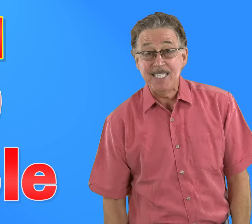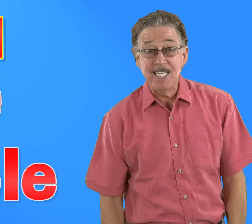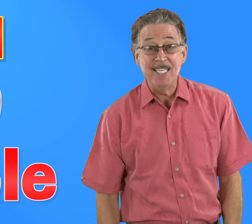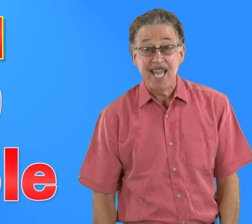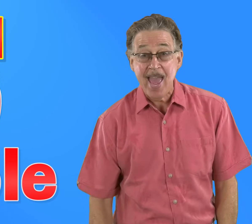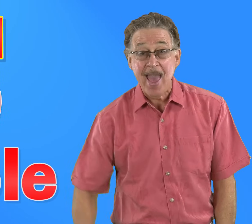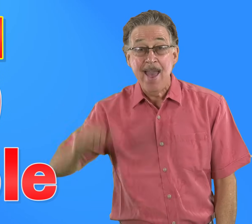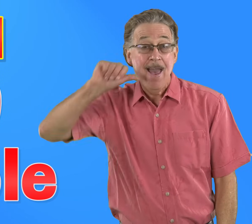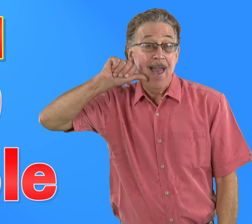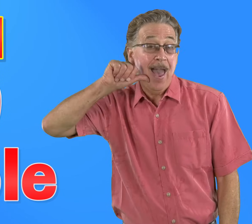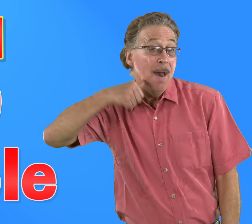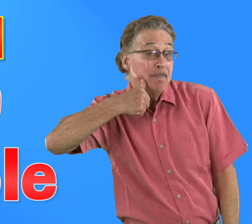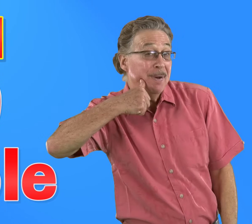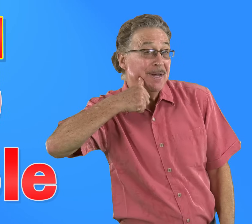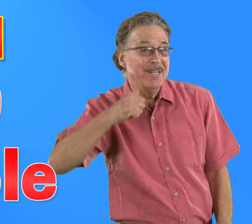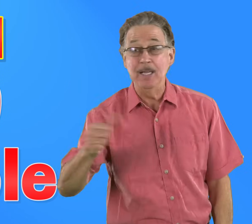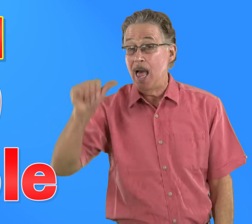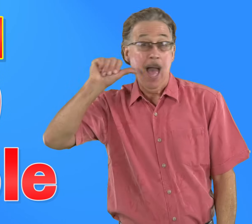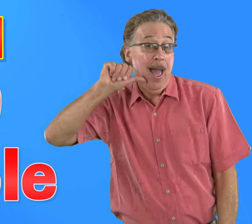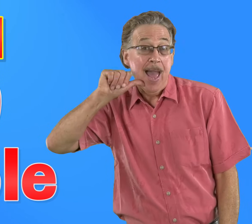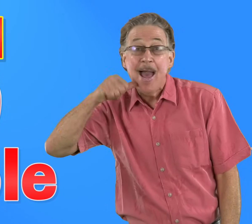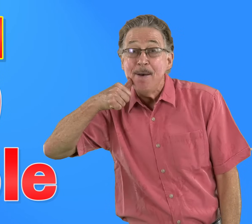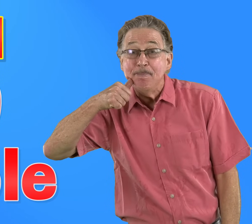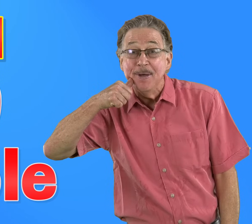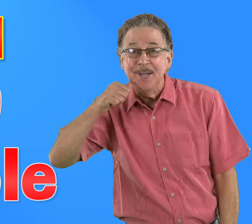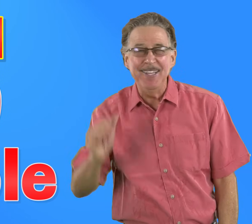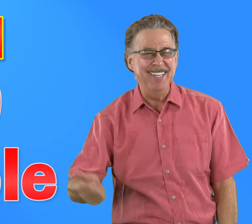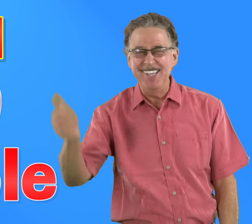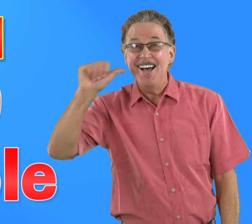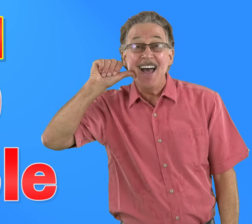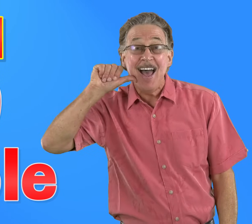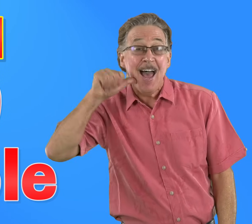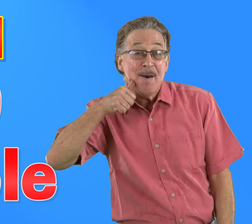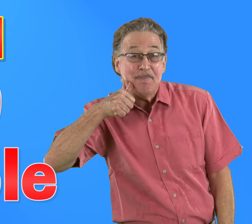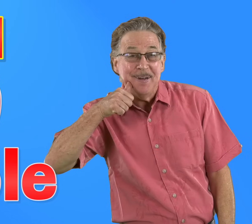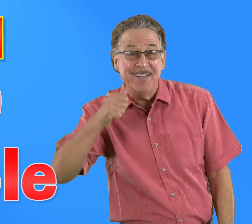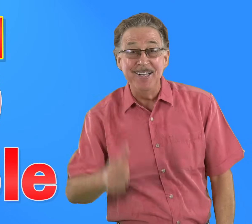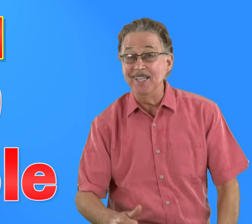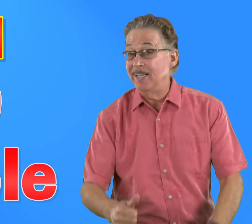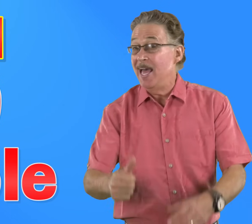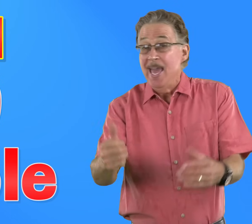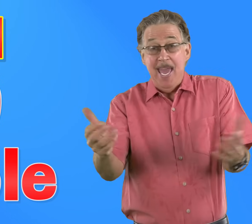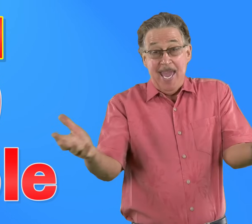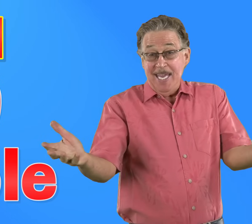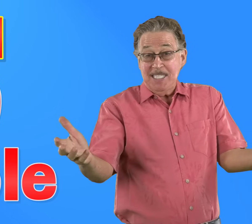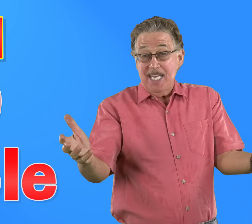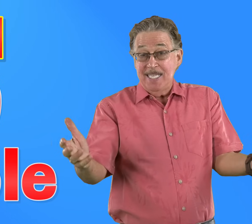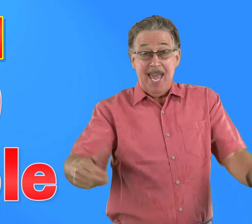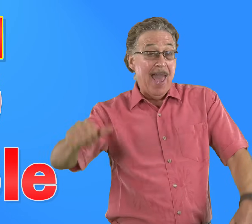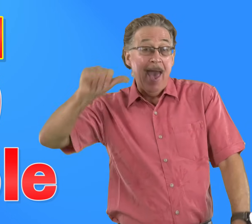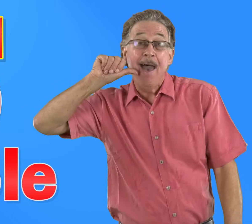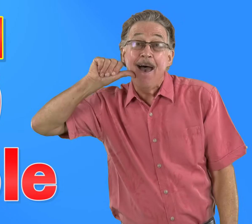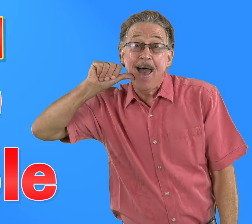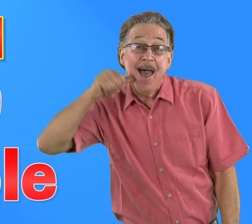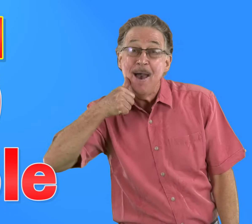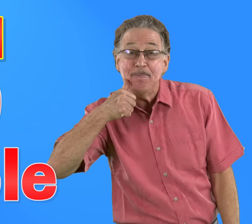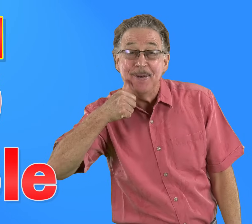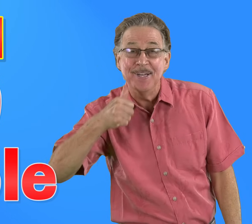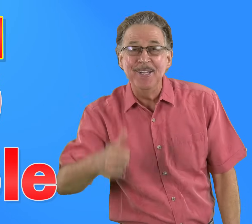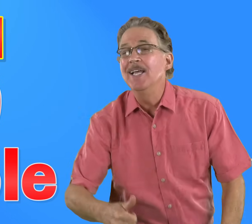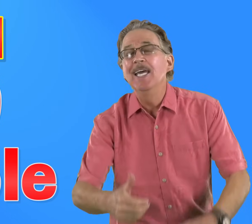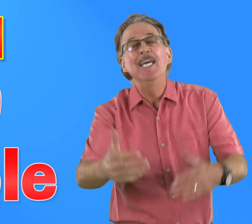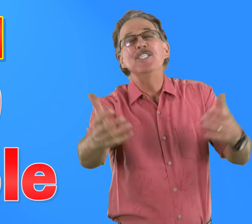A says a apple, apple, apple